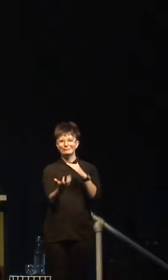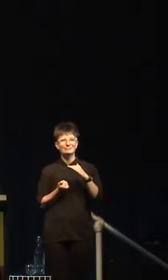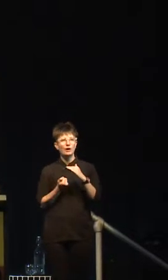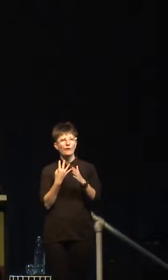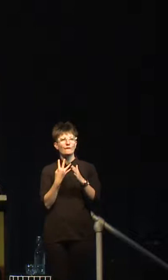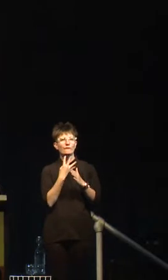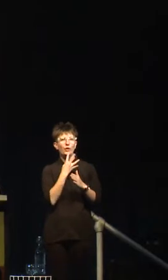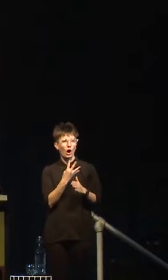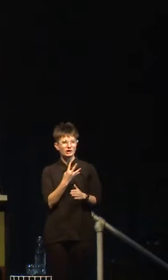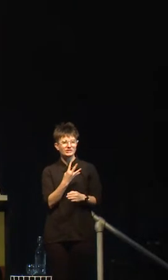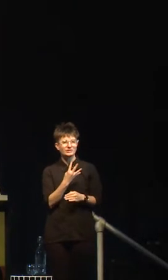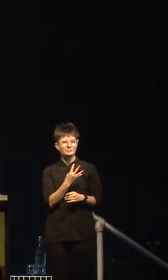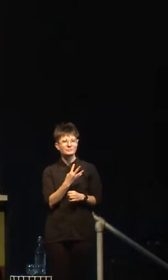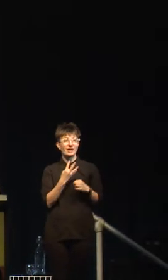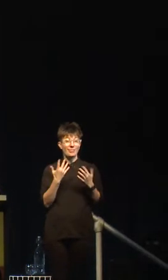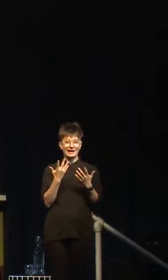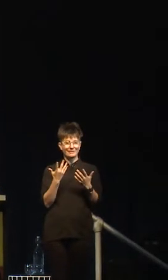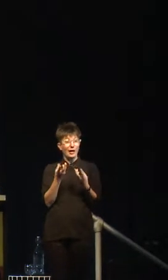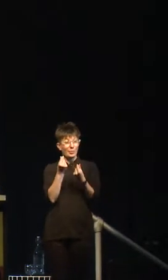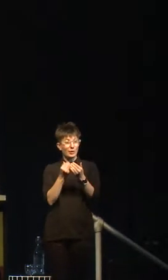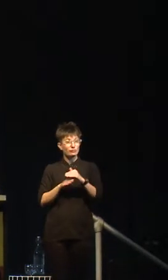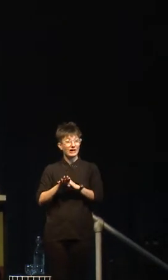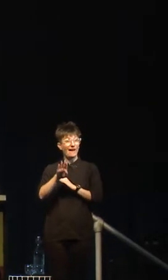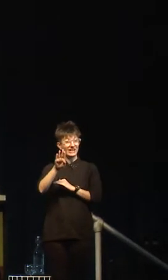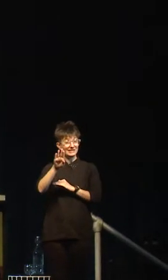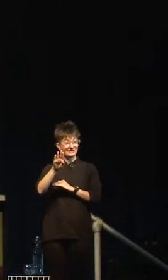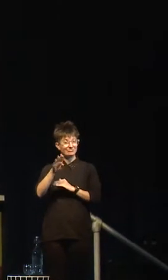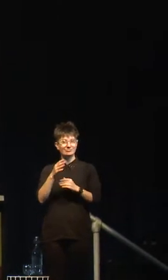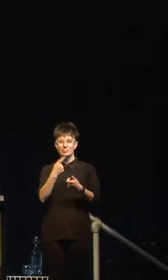recovered back up to five and six dollars, they were starting to make a margin. And instead